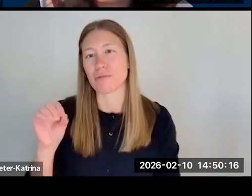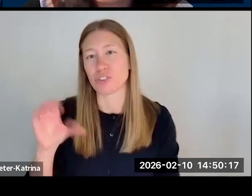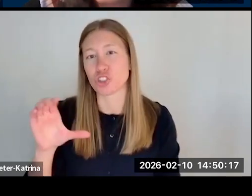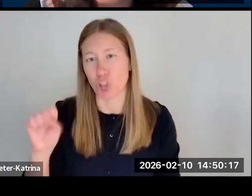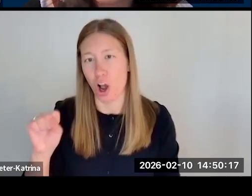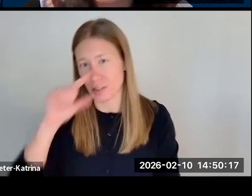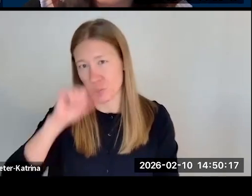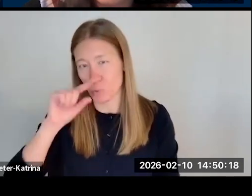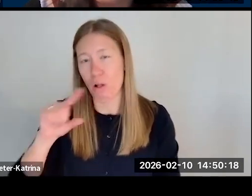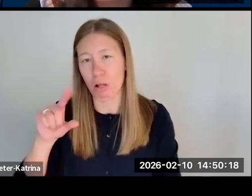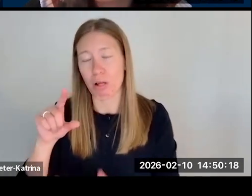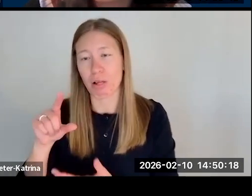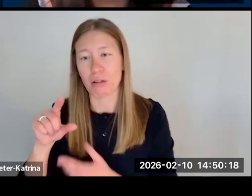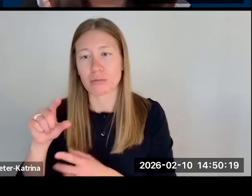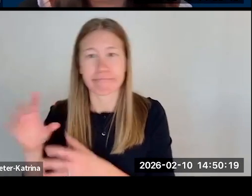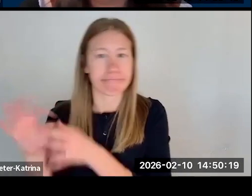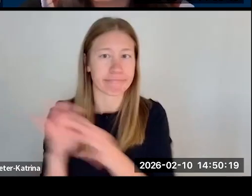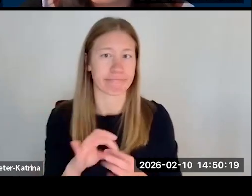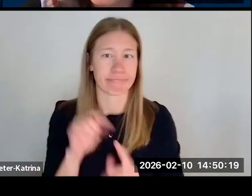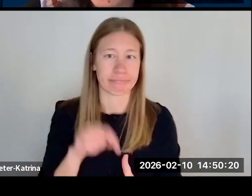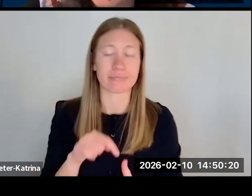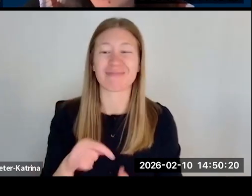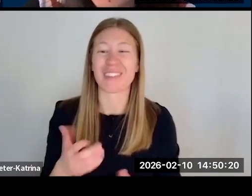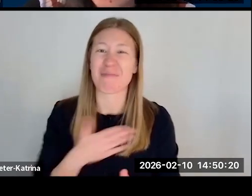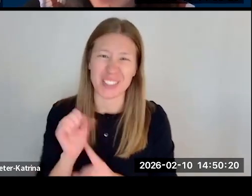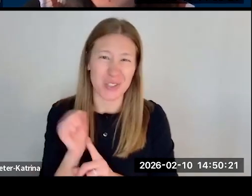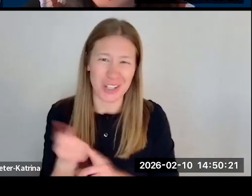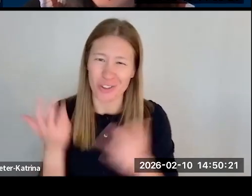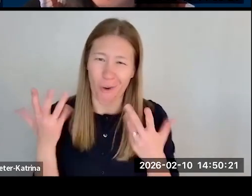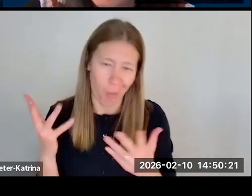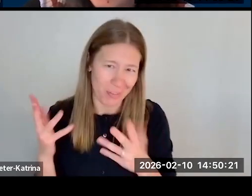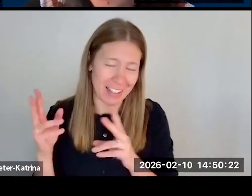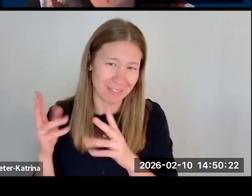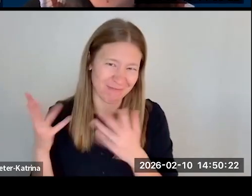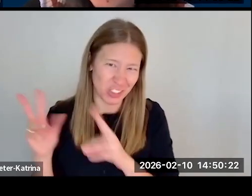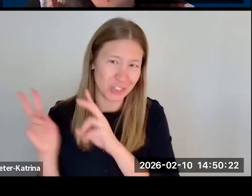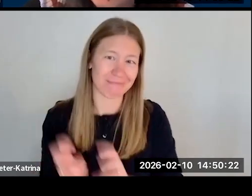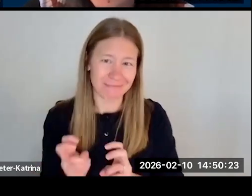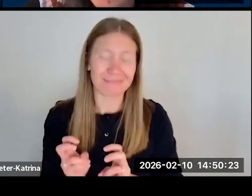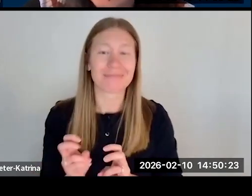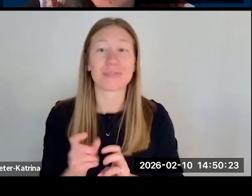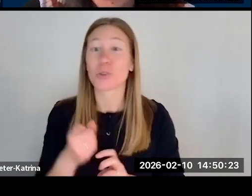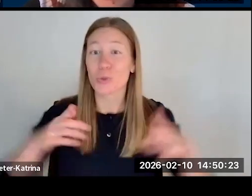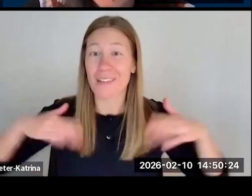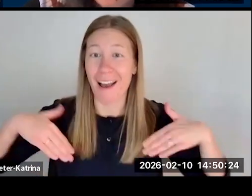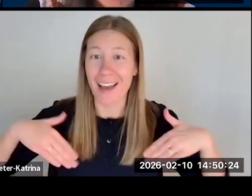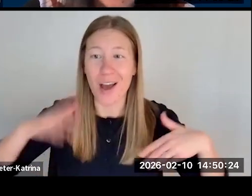In my case I already have Grackle docs installed, but if you haven't, you'll get the option to install it here